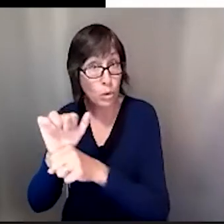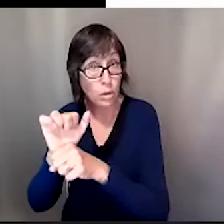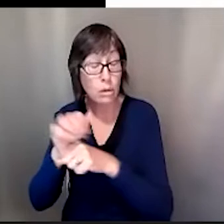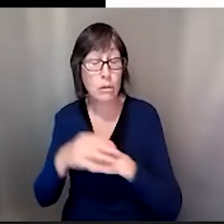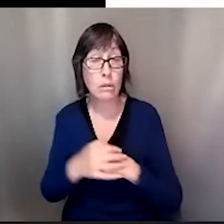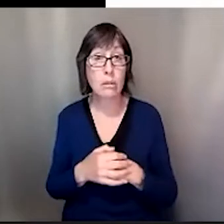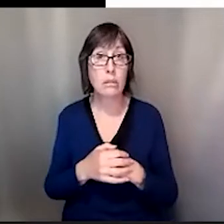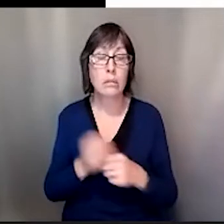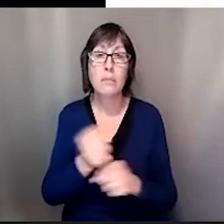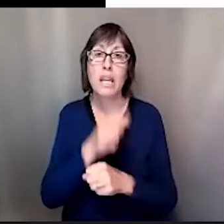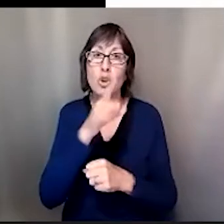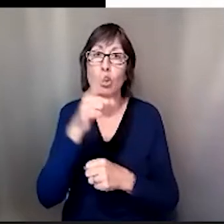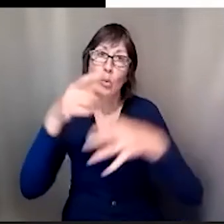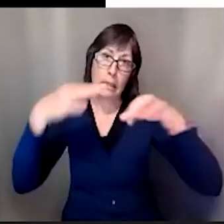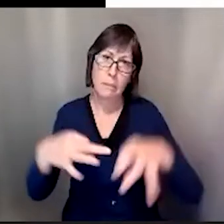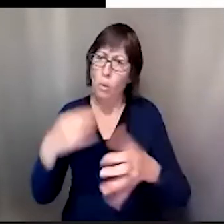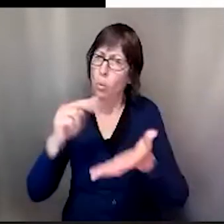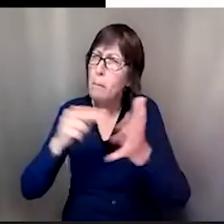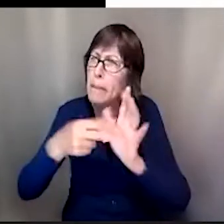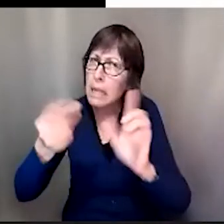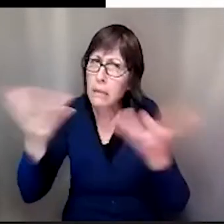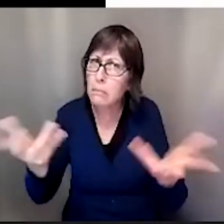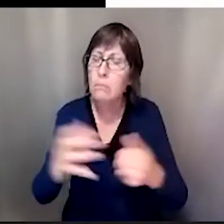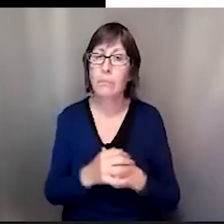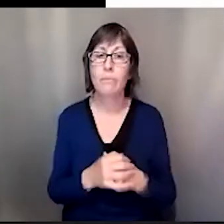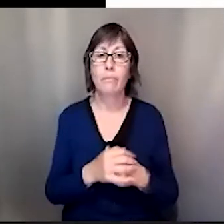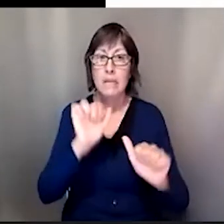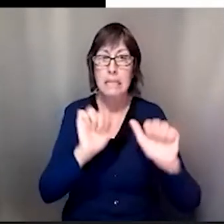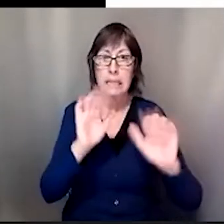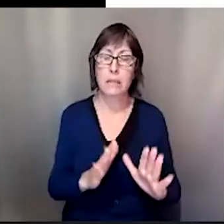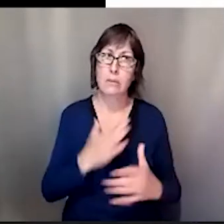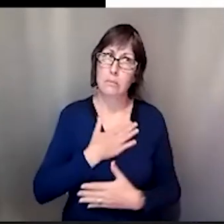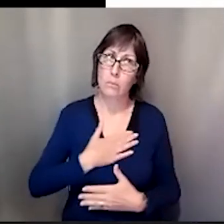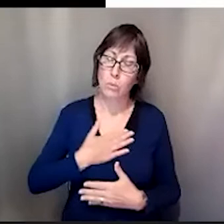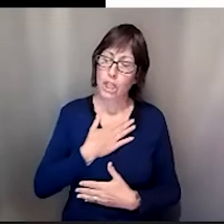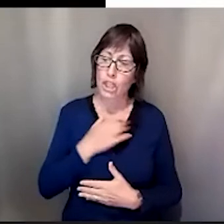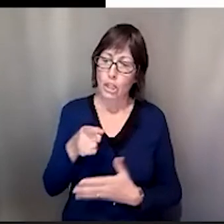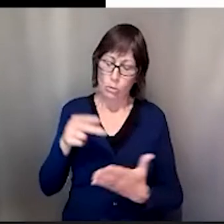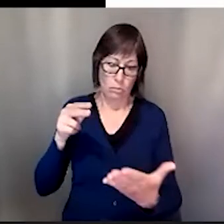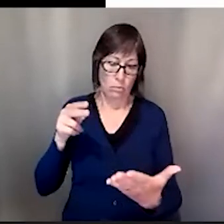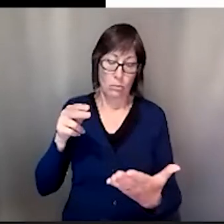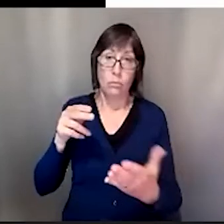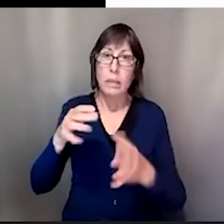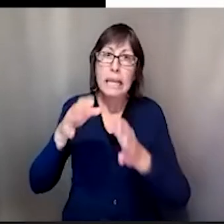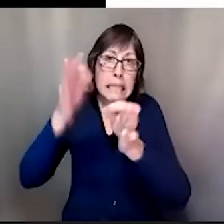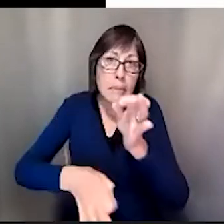be sure to define it. Assessors really appreciate being able to easily read and understand an